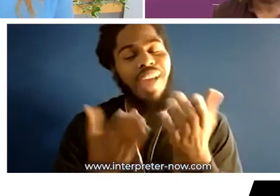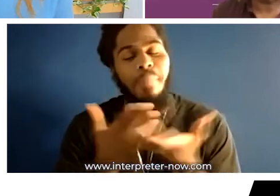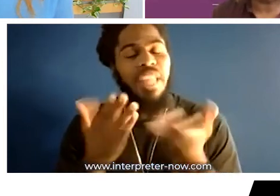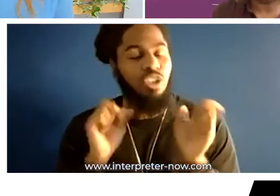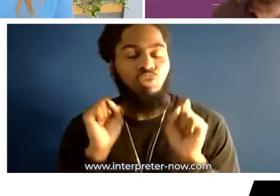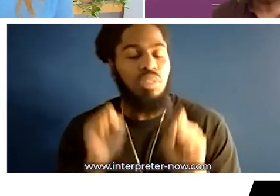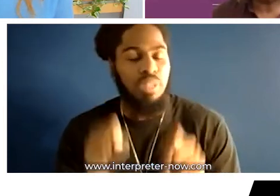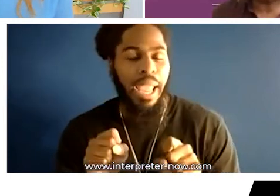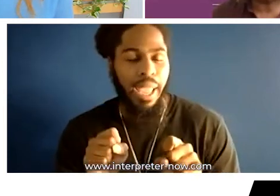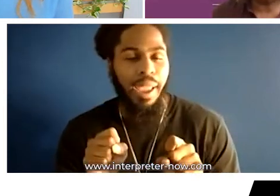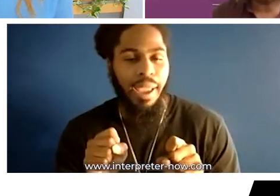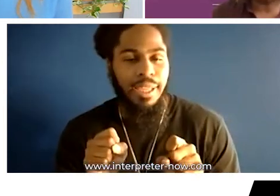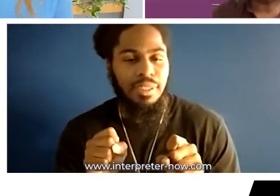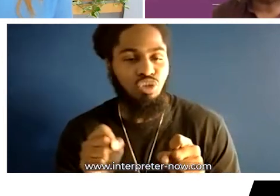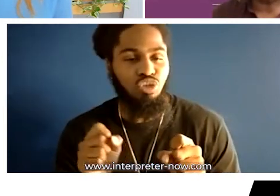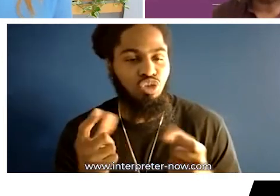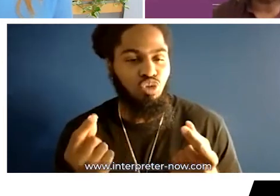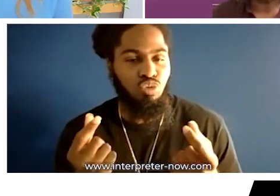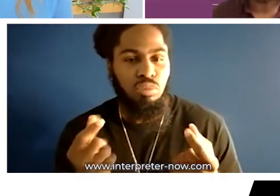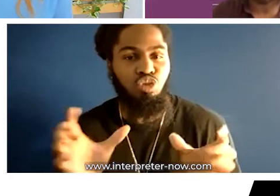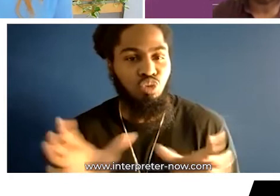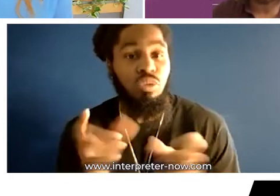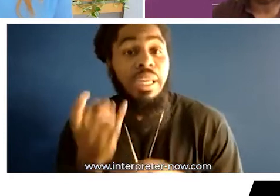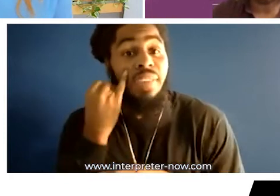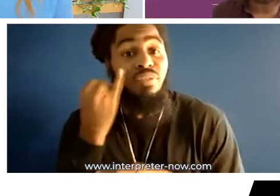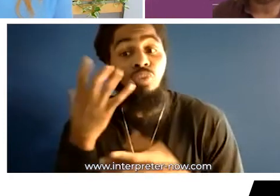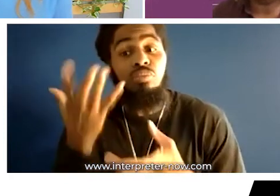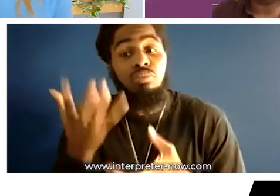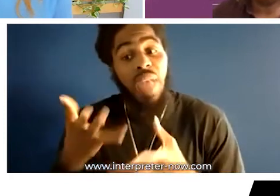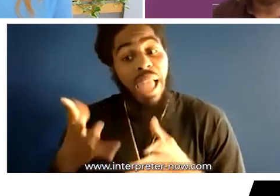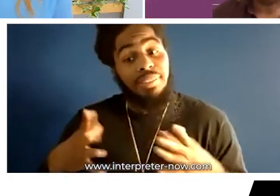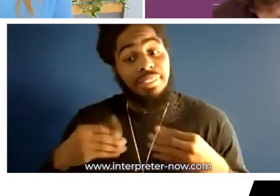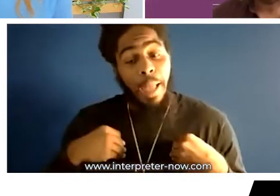If we all adopt that mindset and we all start conditioning ourselves to leaning into that.